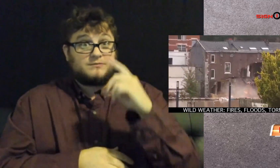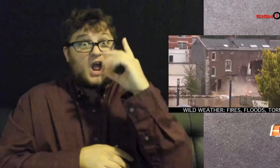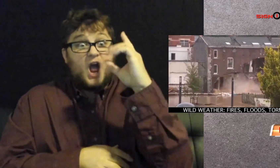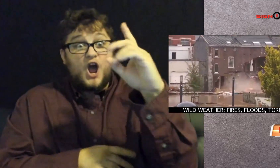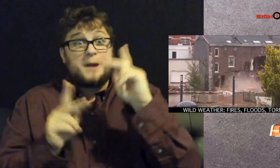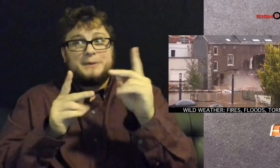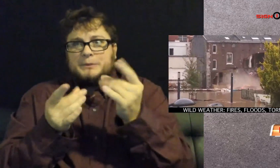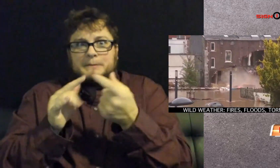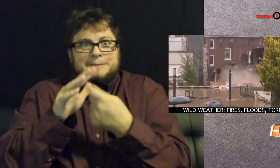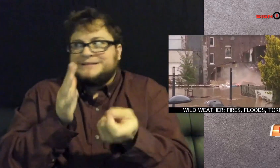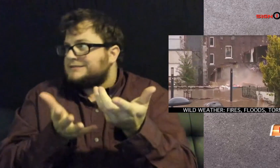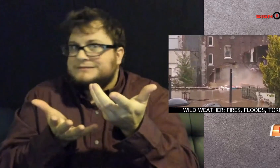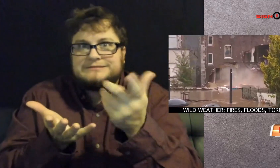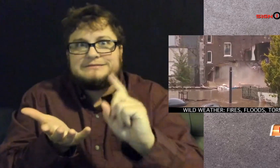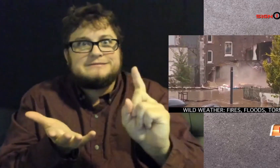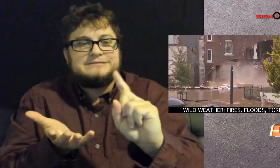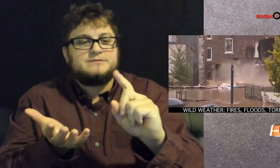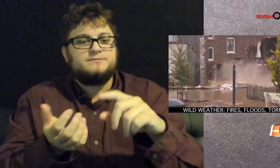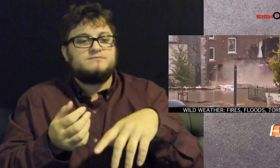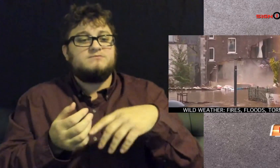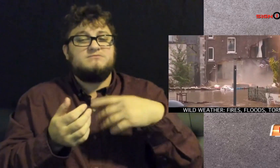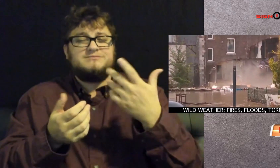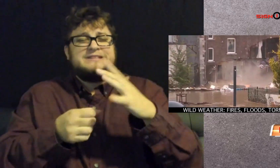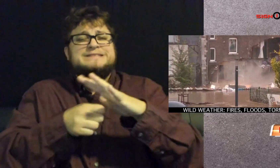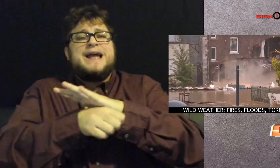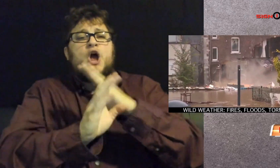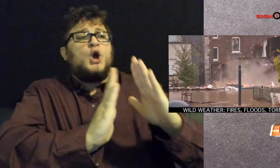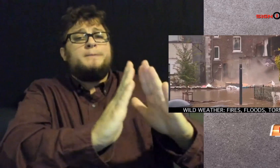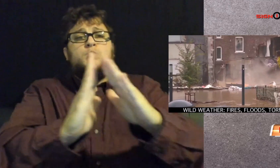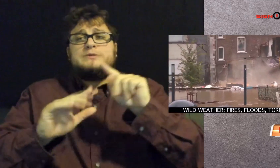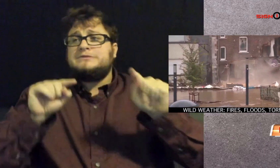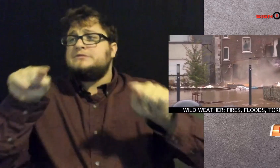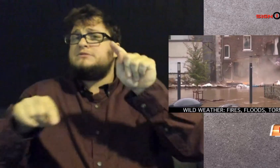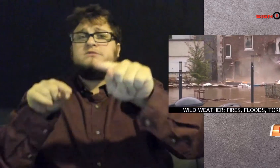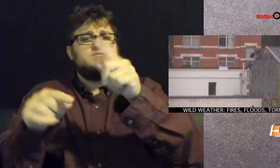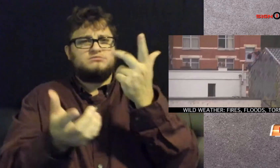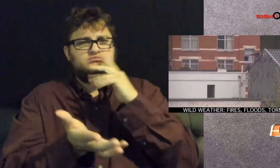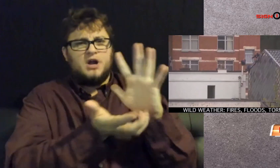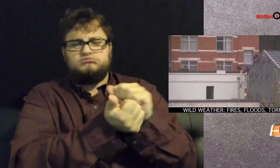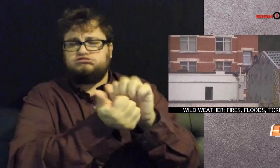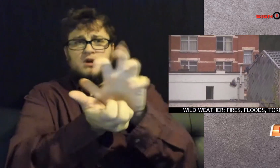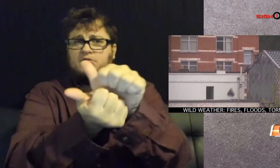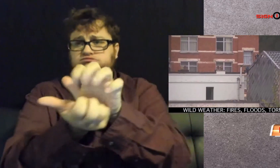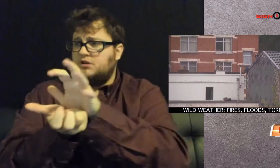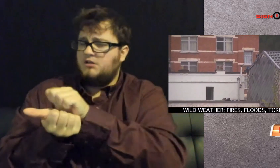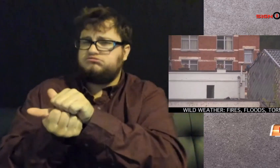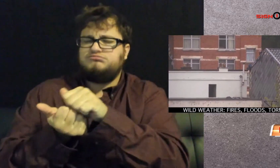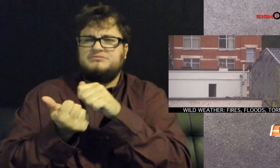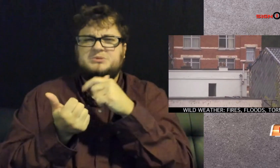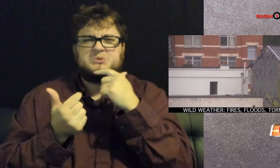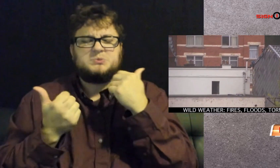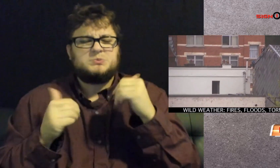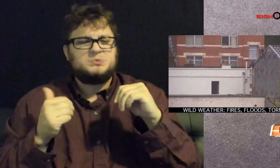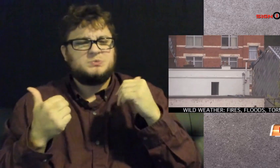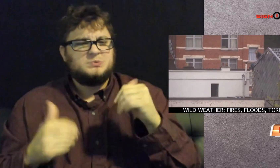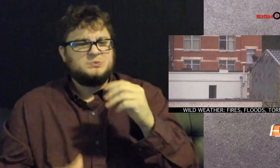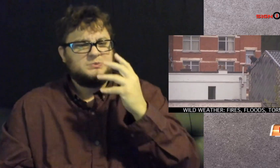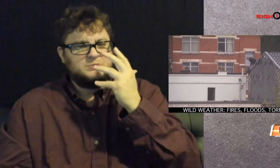hundreds more are missing and entire communities destroyed due to severe flooding